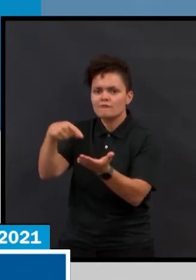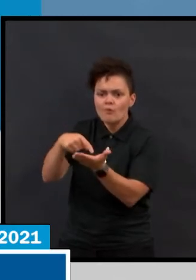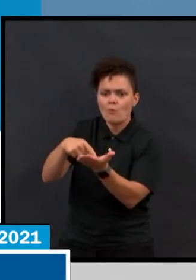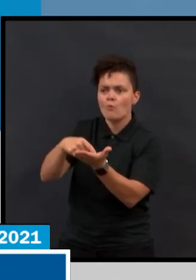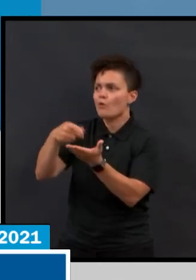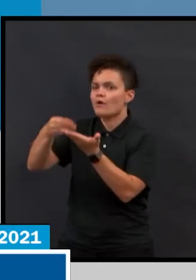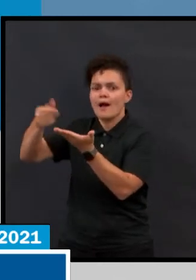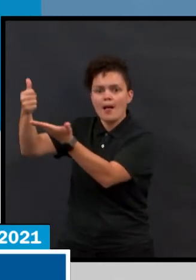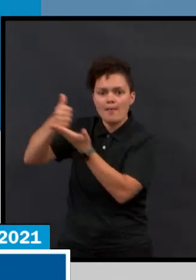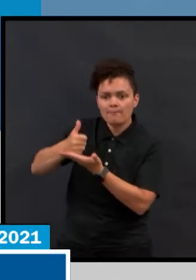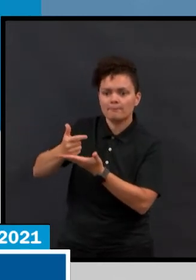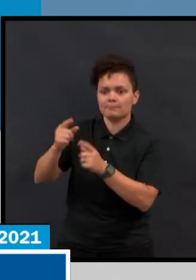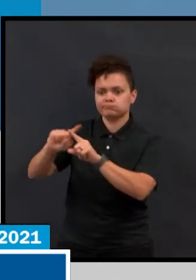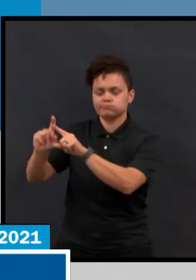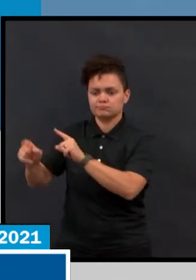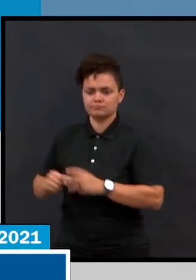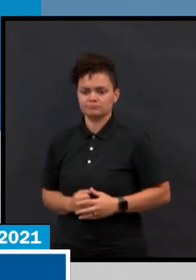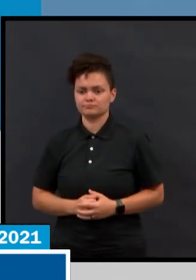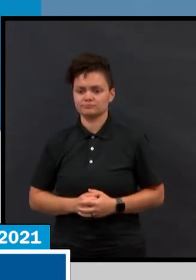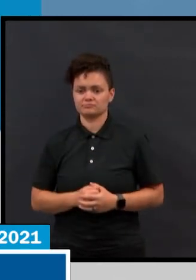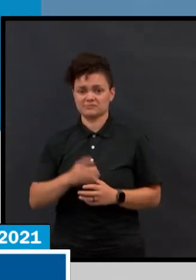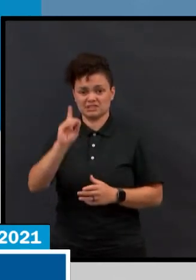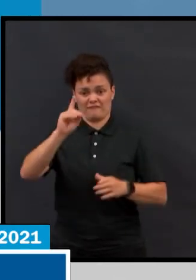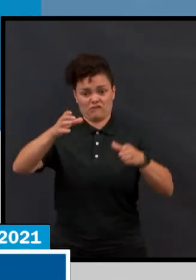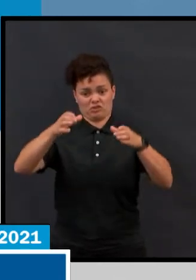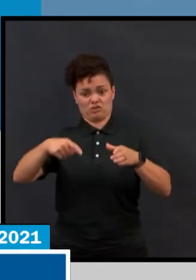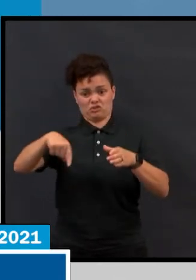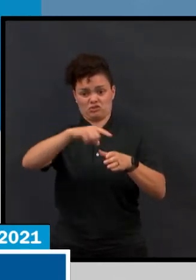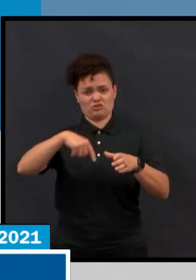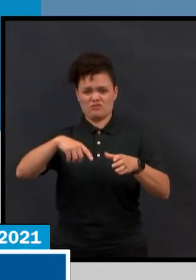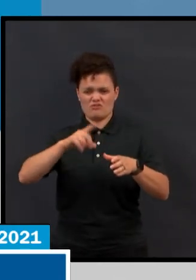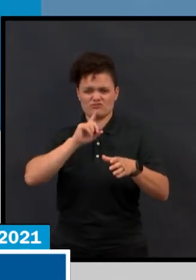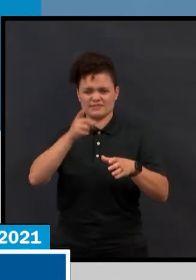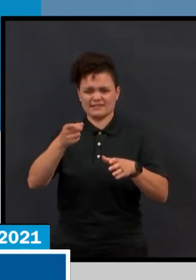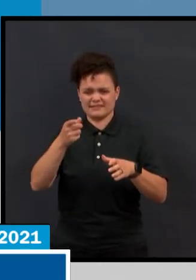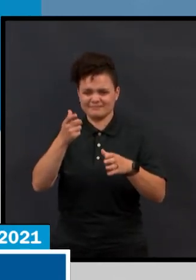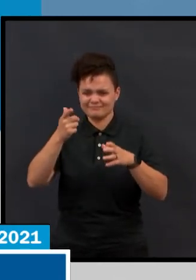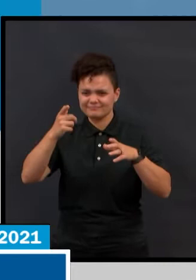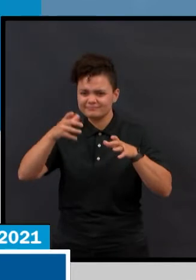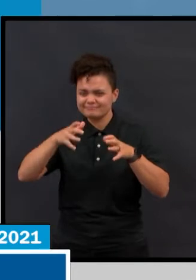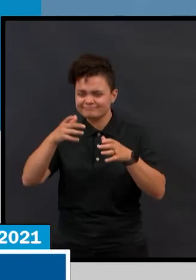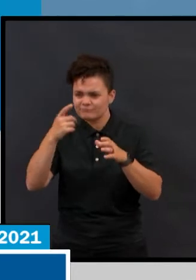denver but across the country an exponential increase in crime uh in our city and and and